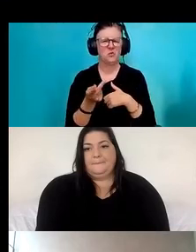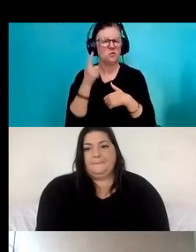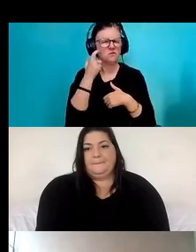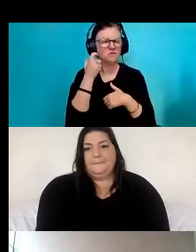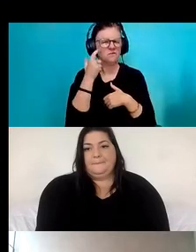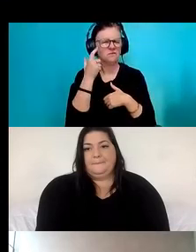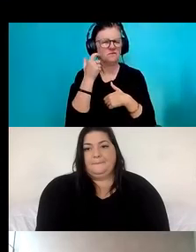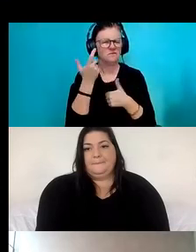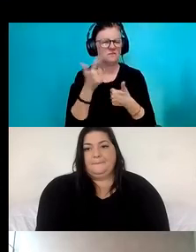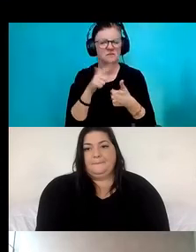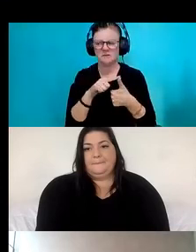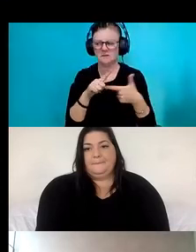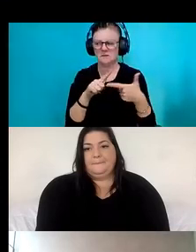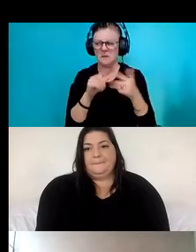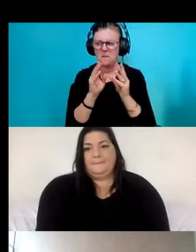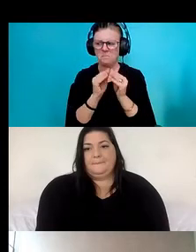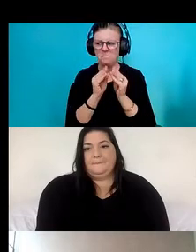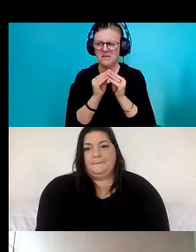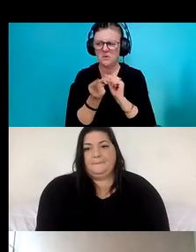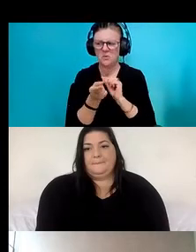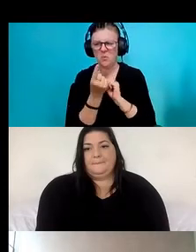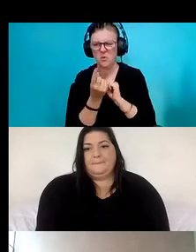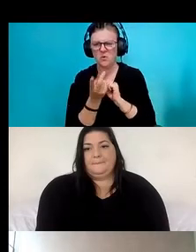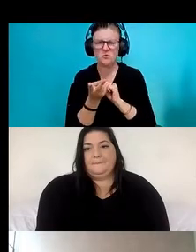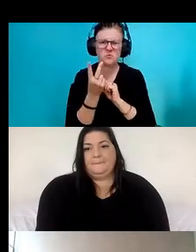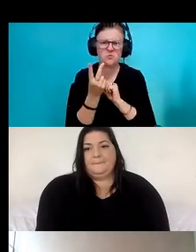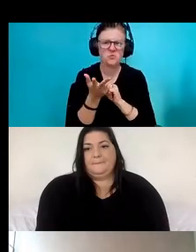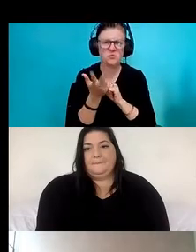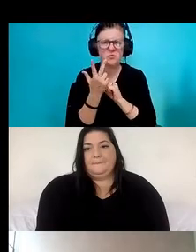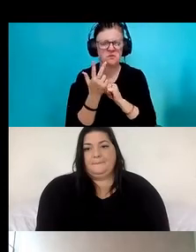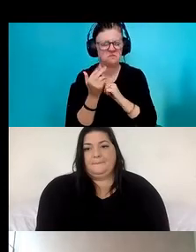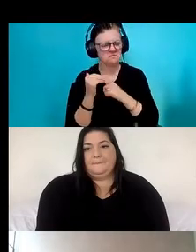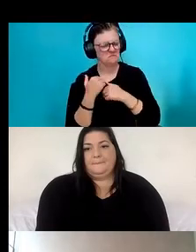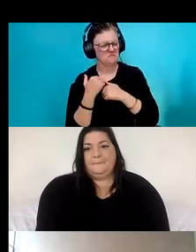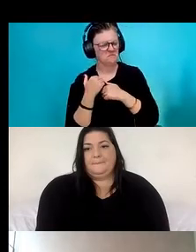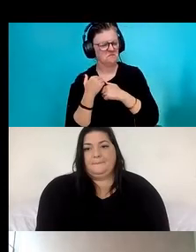a couple of meetings, but then sees that the grantee has drawn